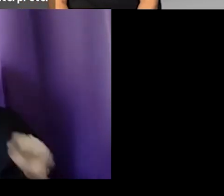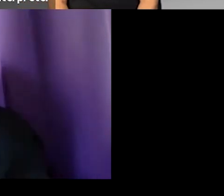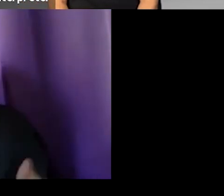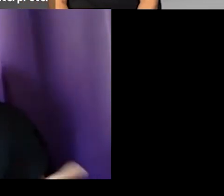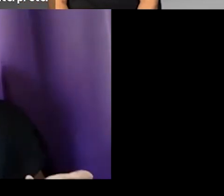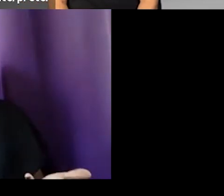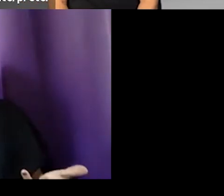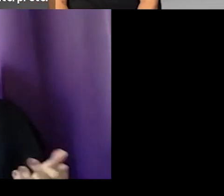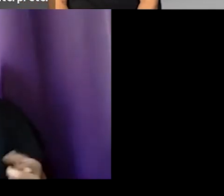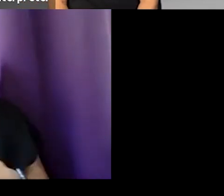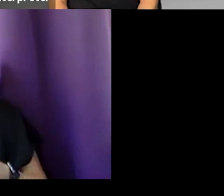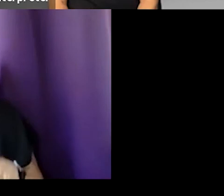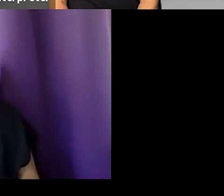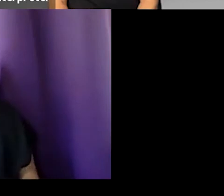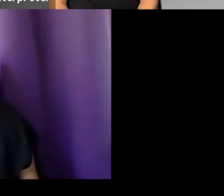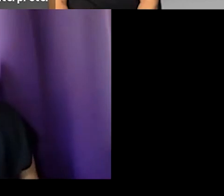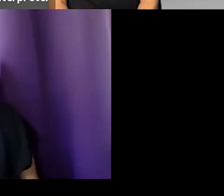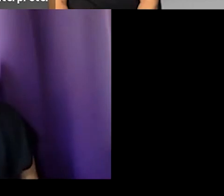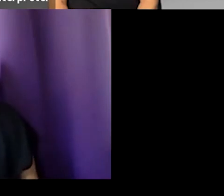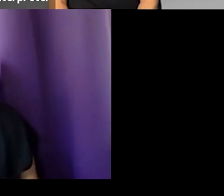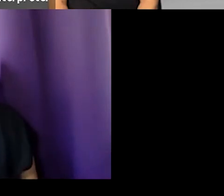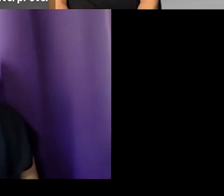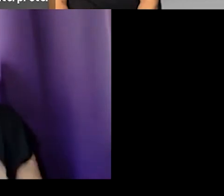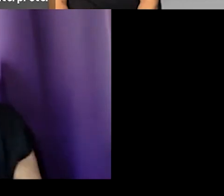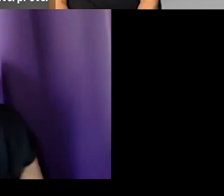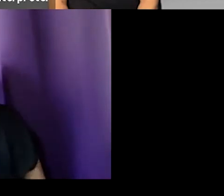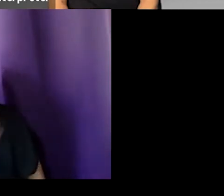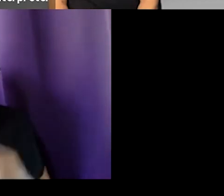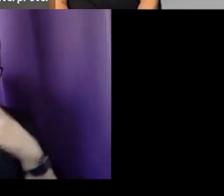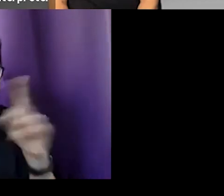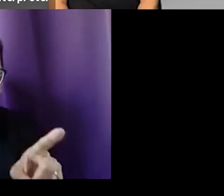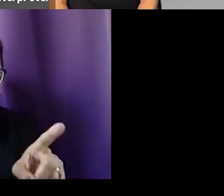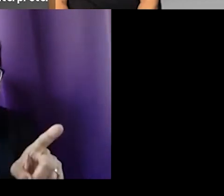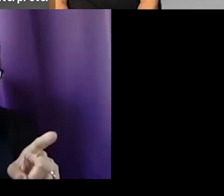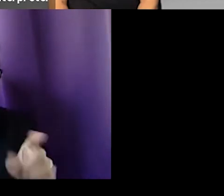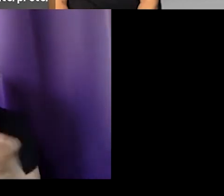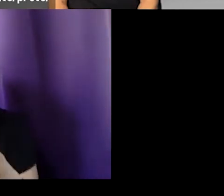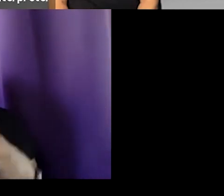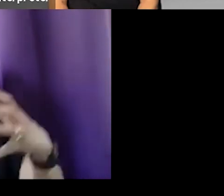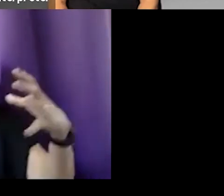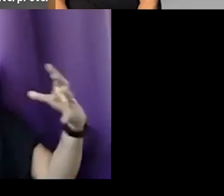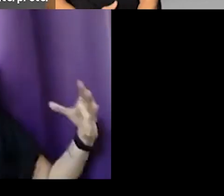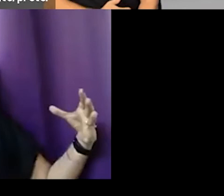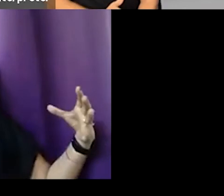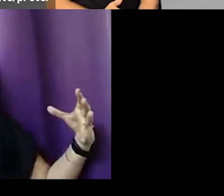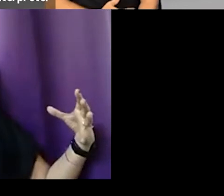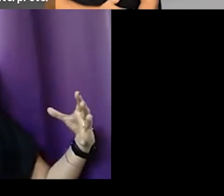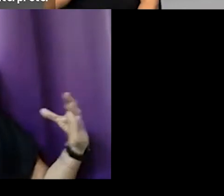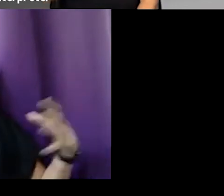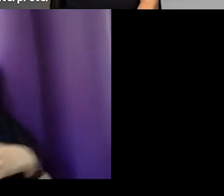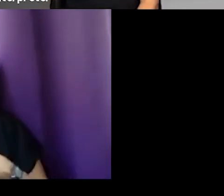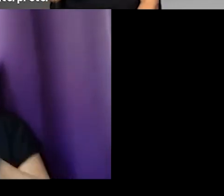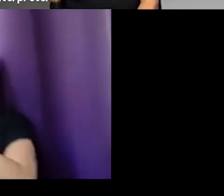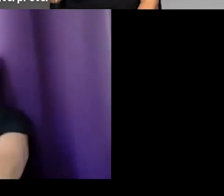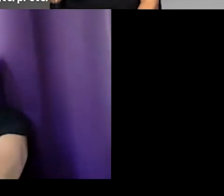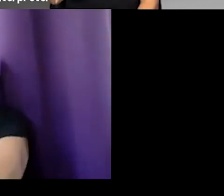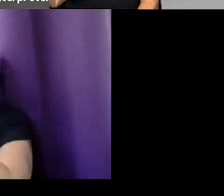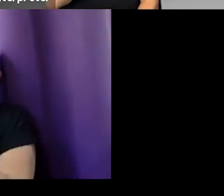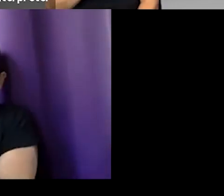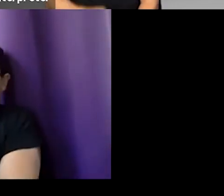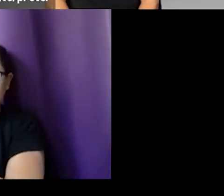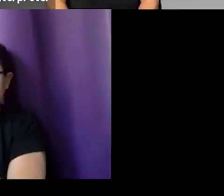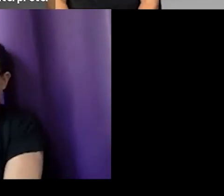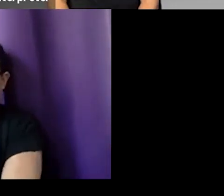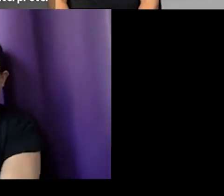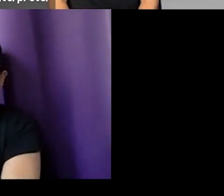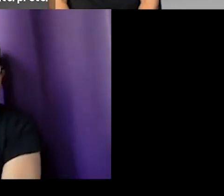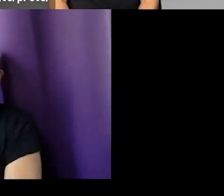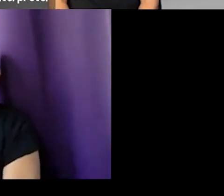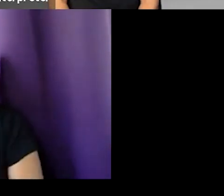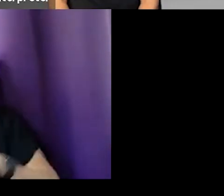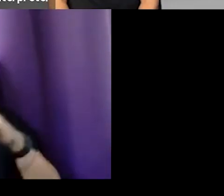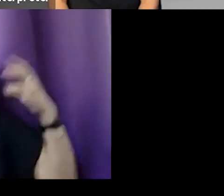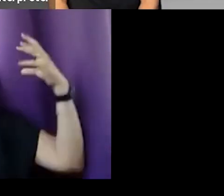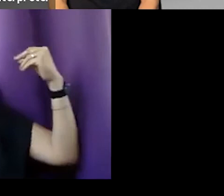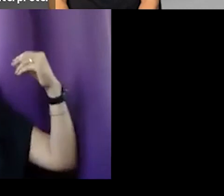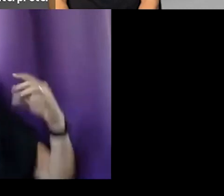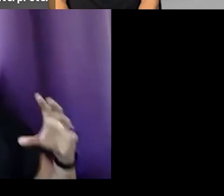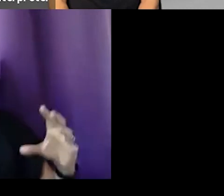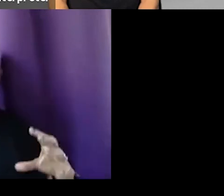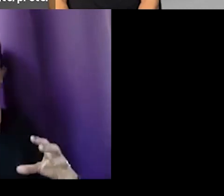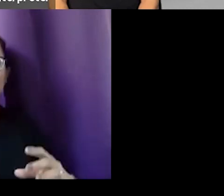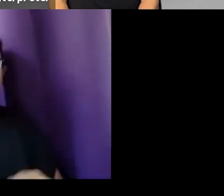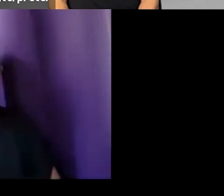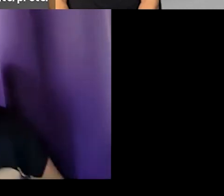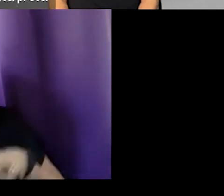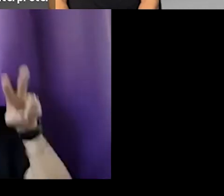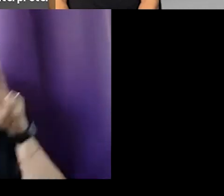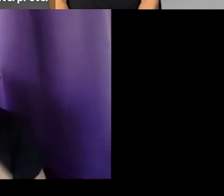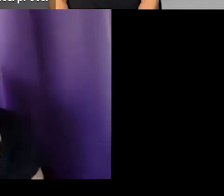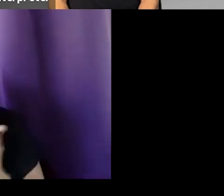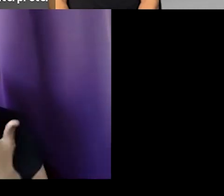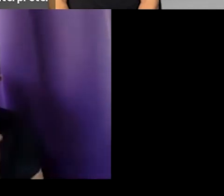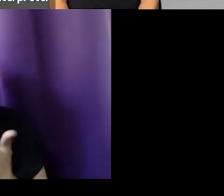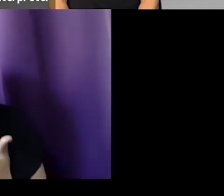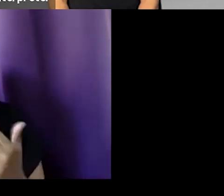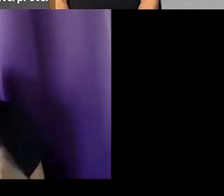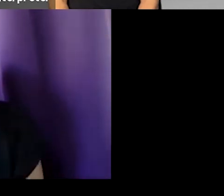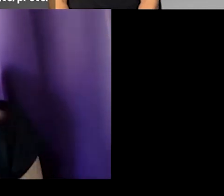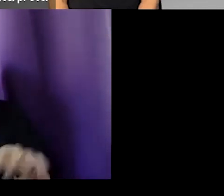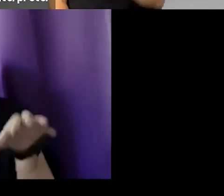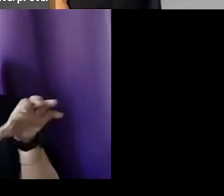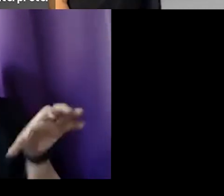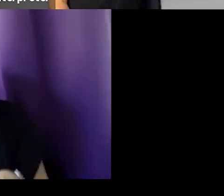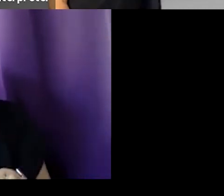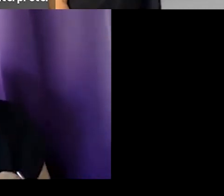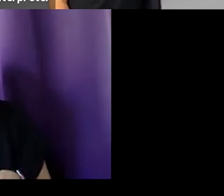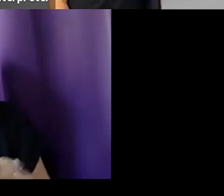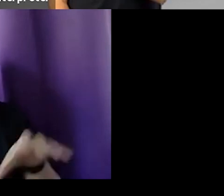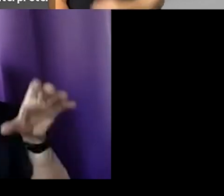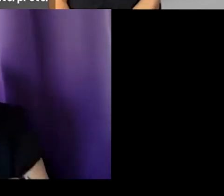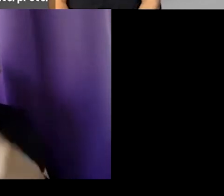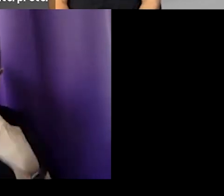way like what is it that we are doing, and to me the will power moving forward is being able to learn from what is it that people are doing. And to be able to see those relationships as the most important infrastructure towards justice.